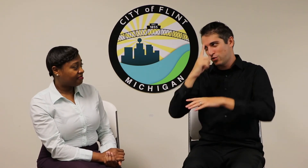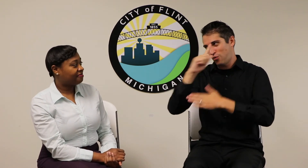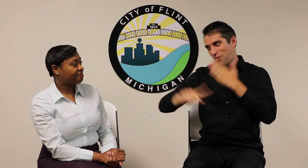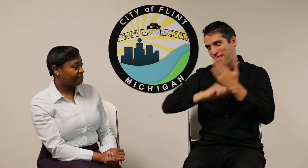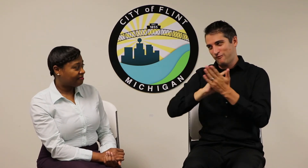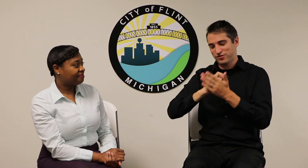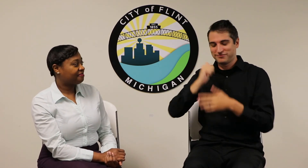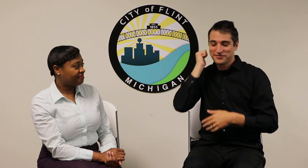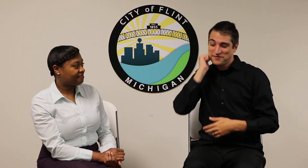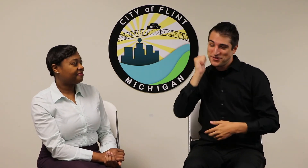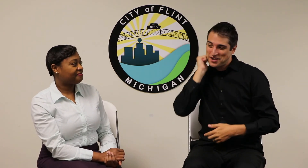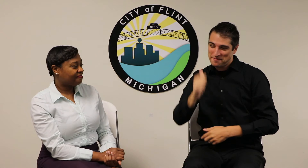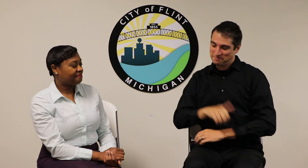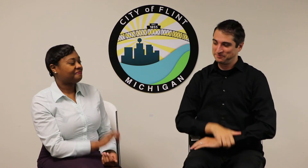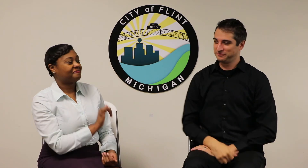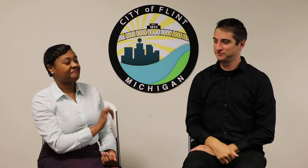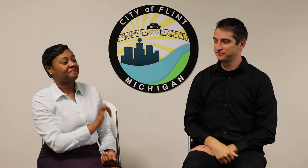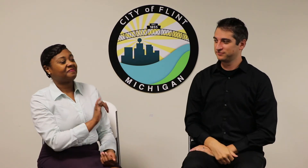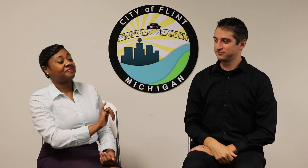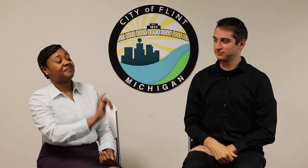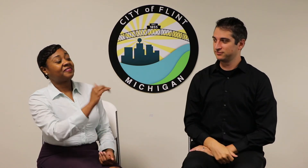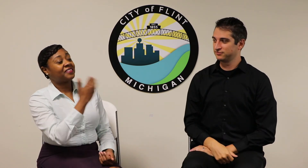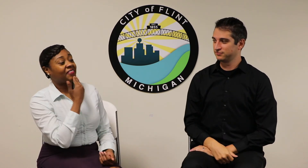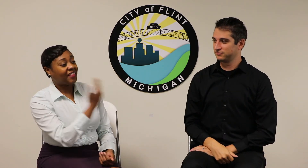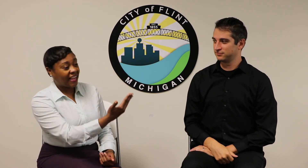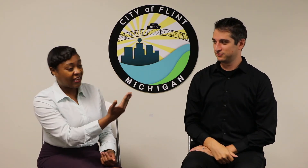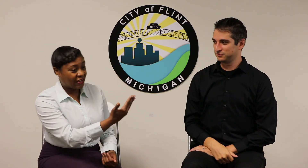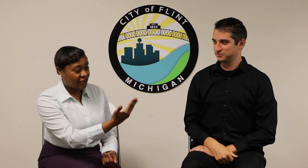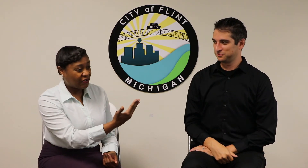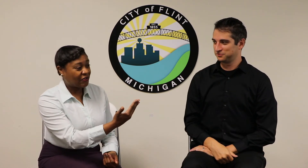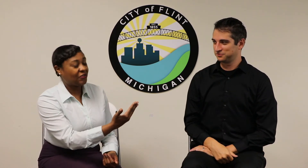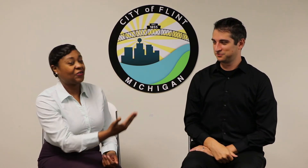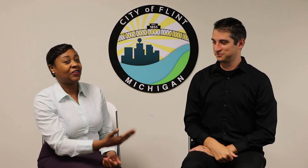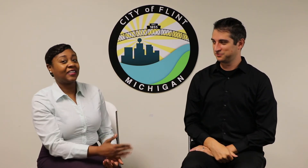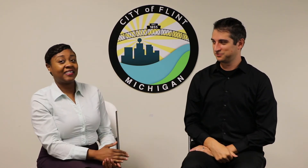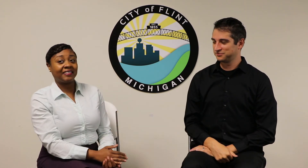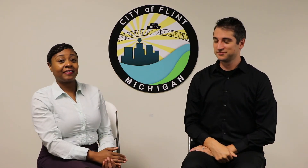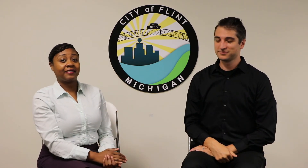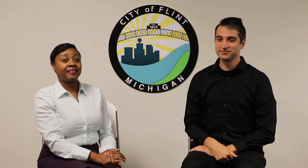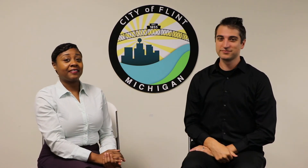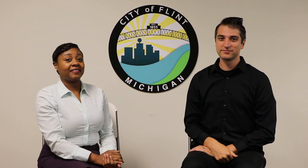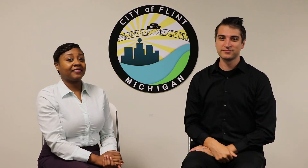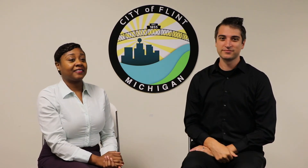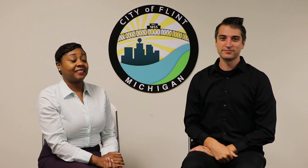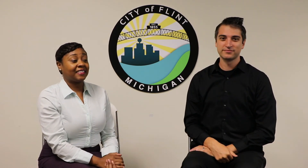least an hour a day. Thank you. We really thank this group.